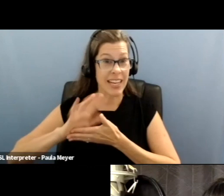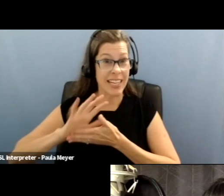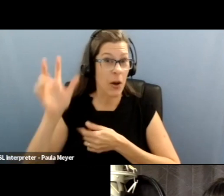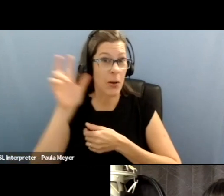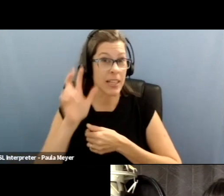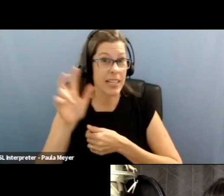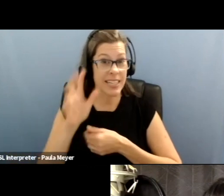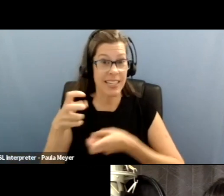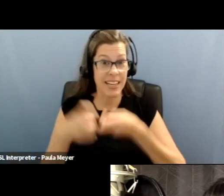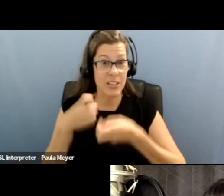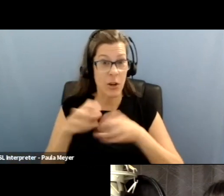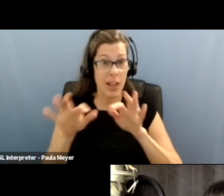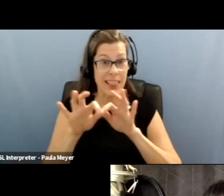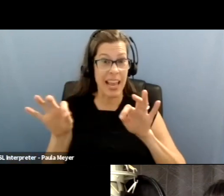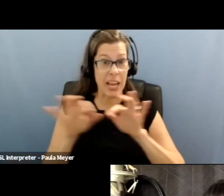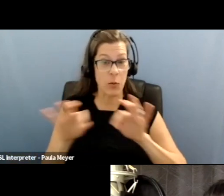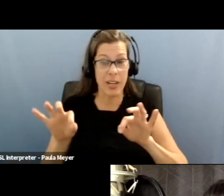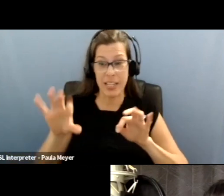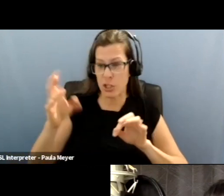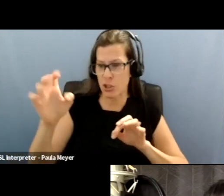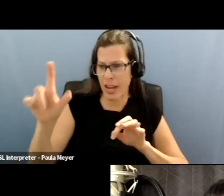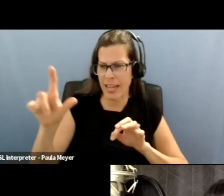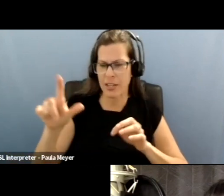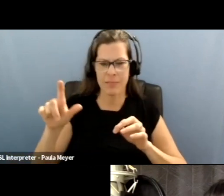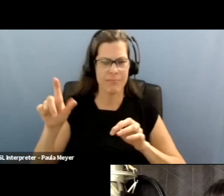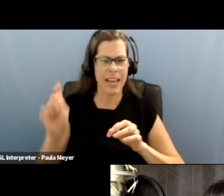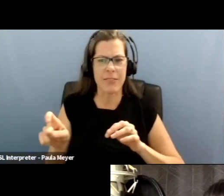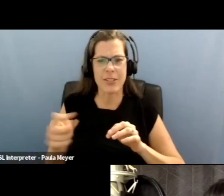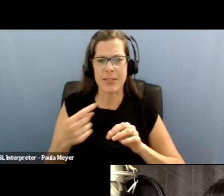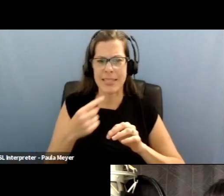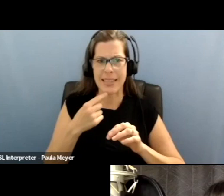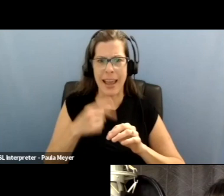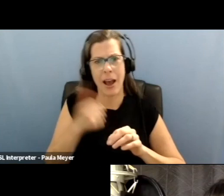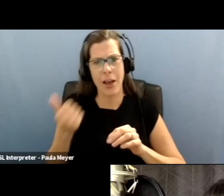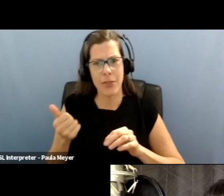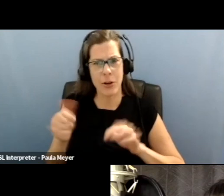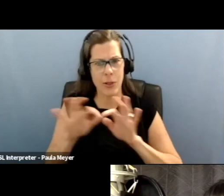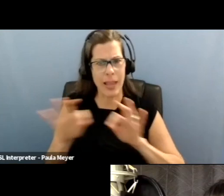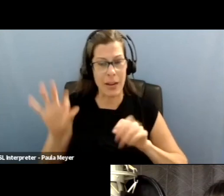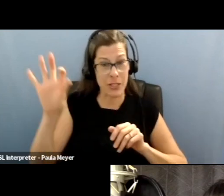talking about with the language channel, with having to specify it as like another language like French or something like that,